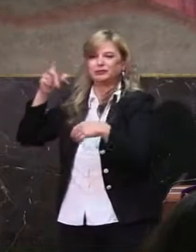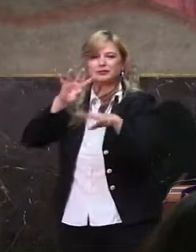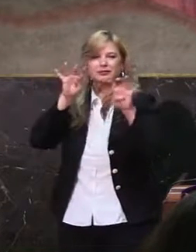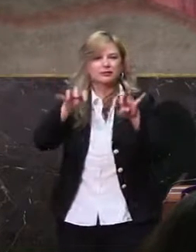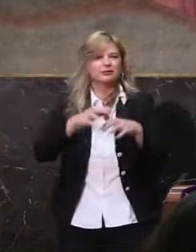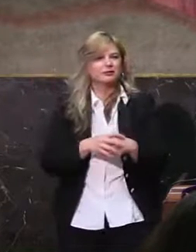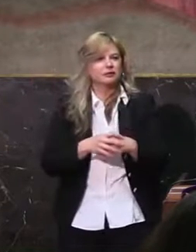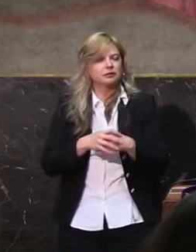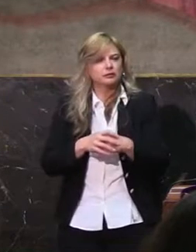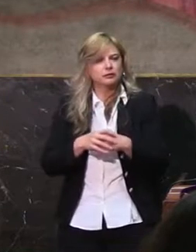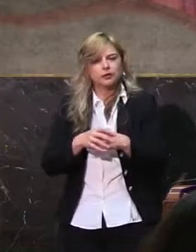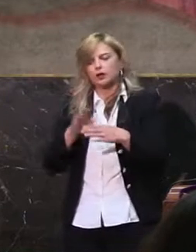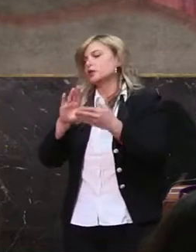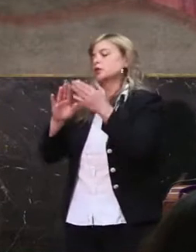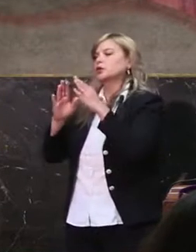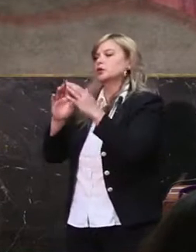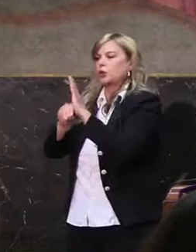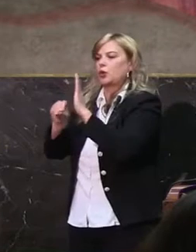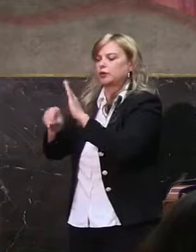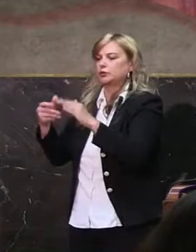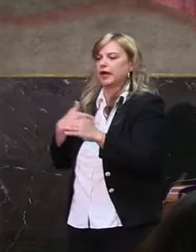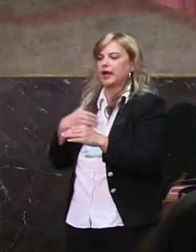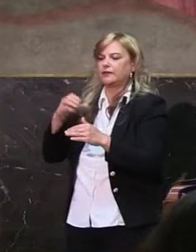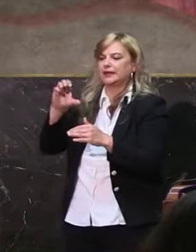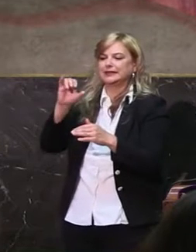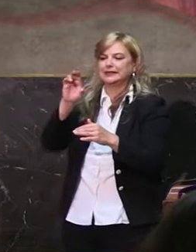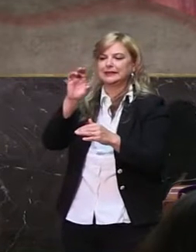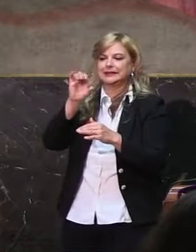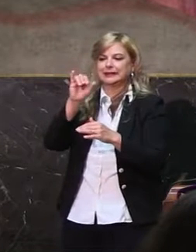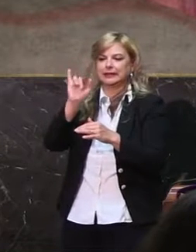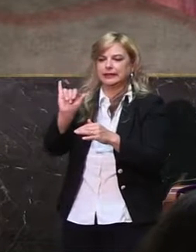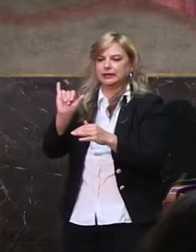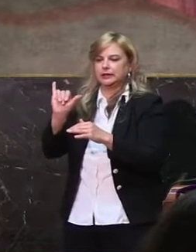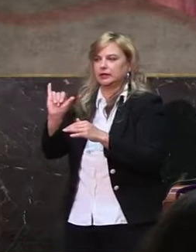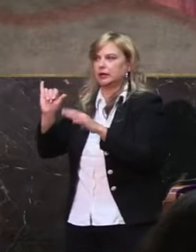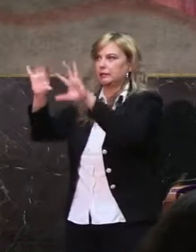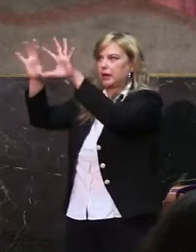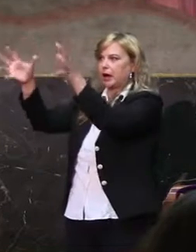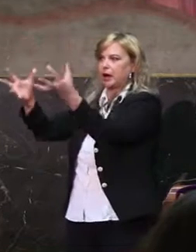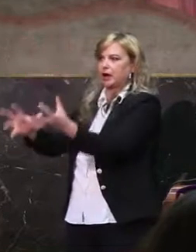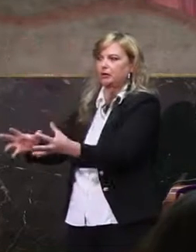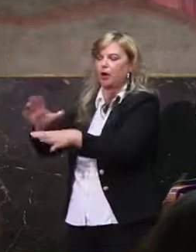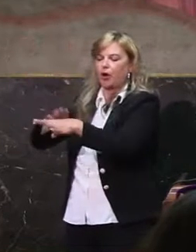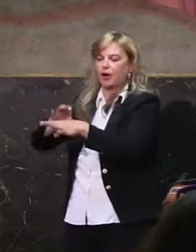city-owned monuments on city streets with a city council and mayor who